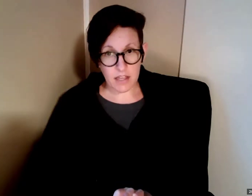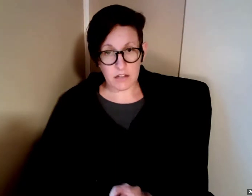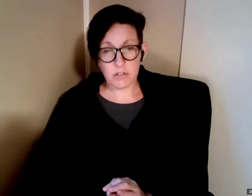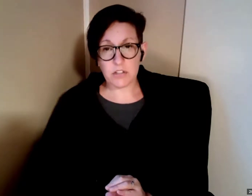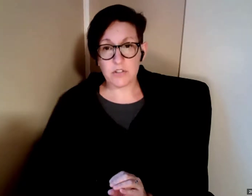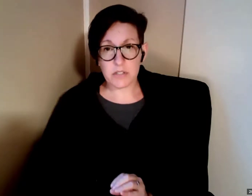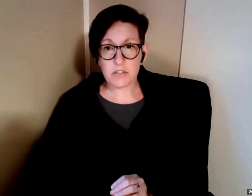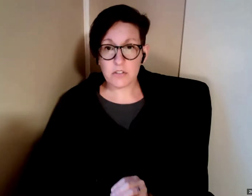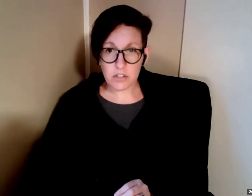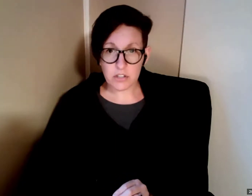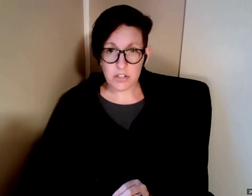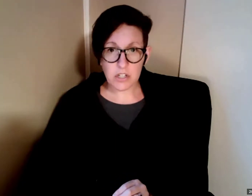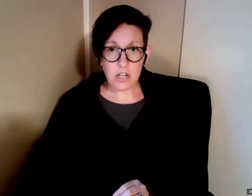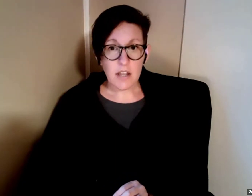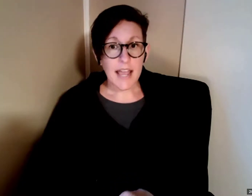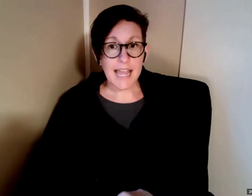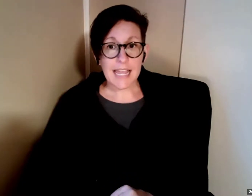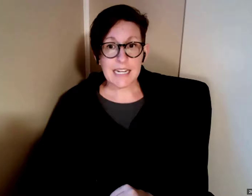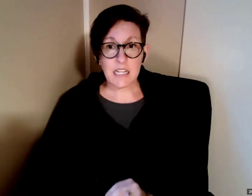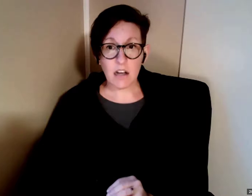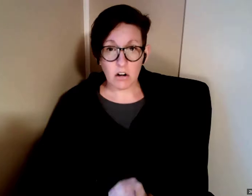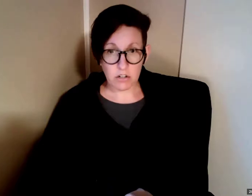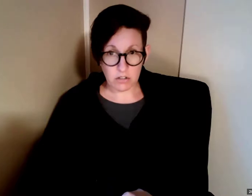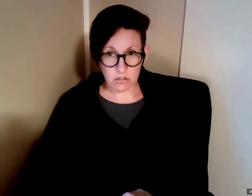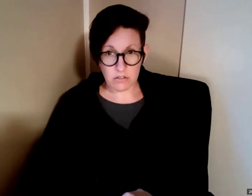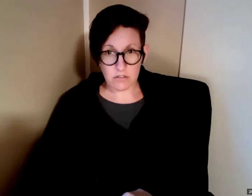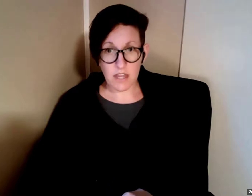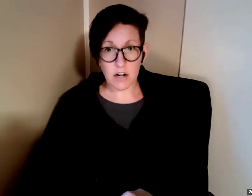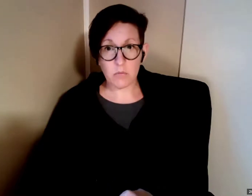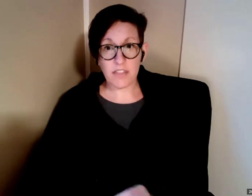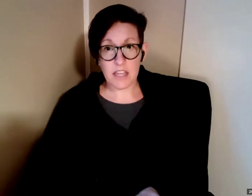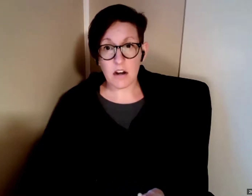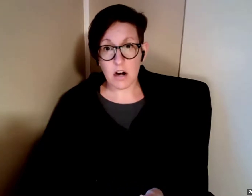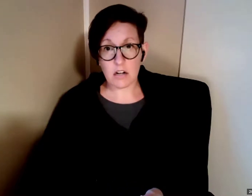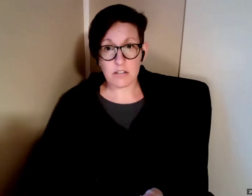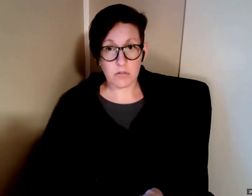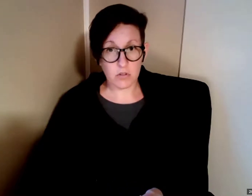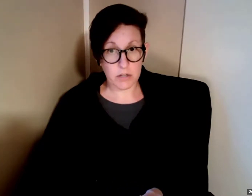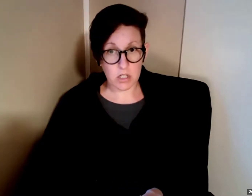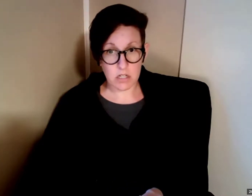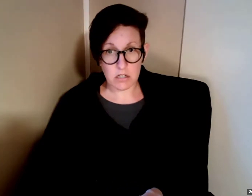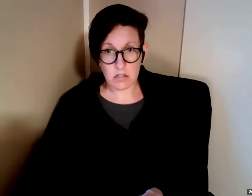are within our subscription.